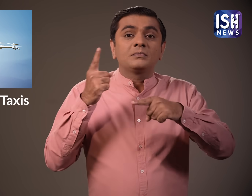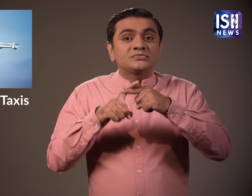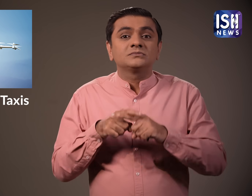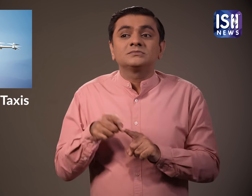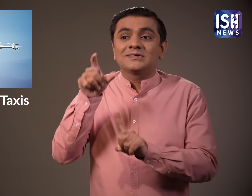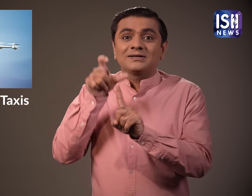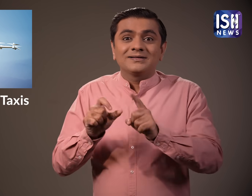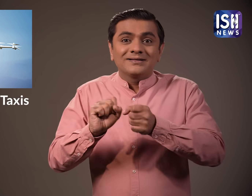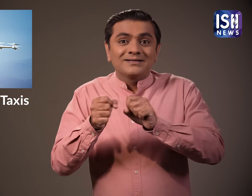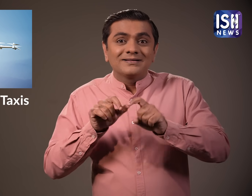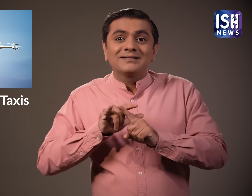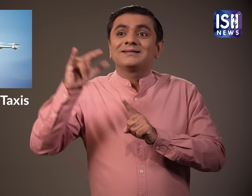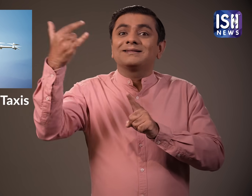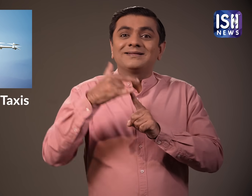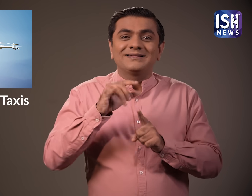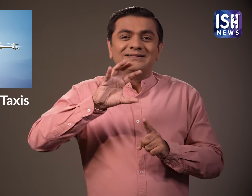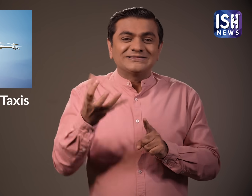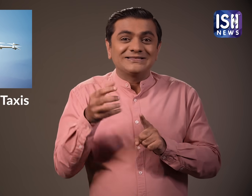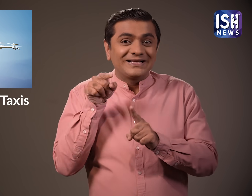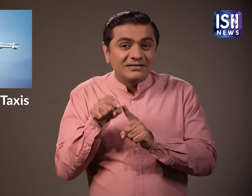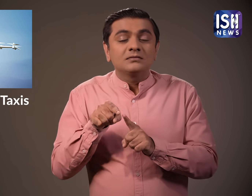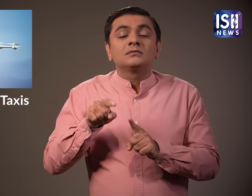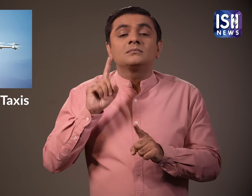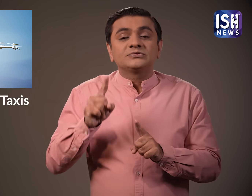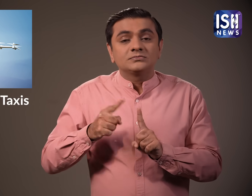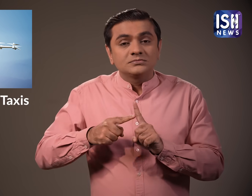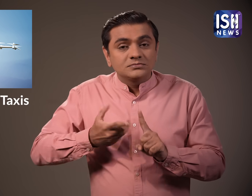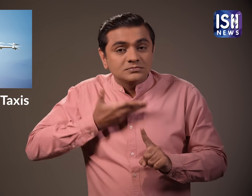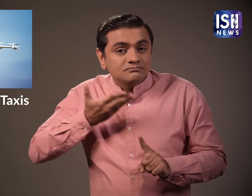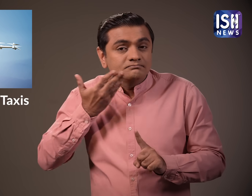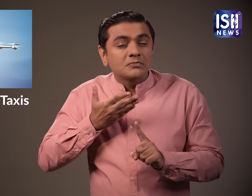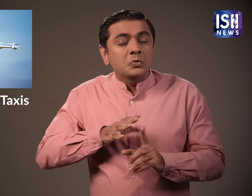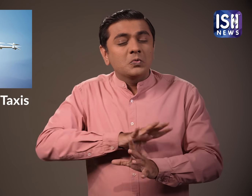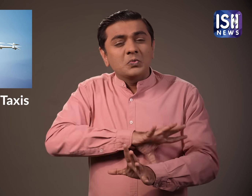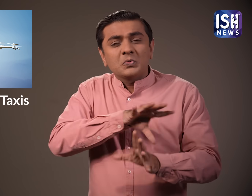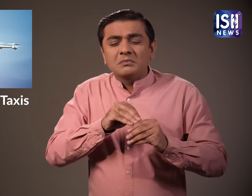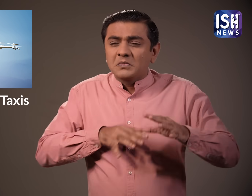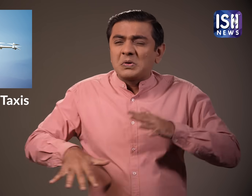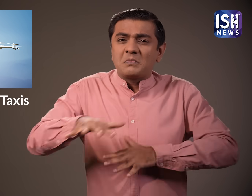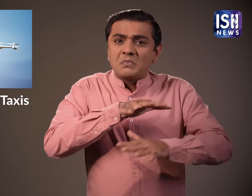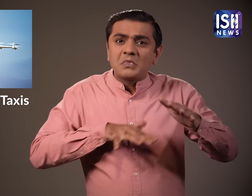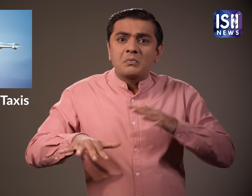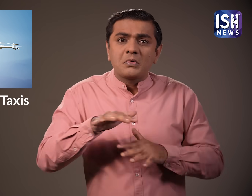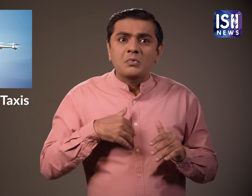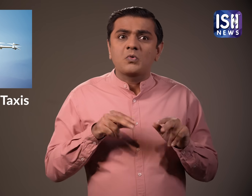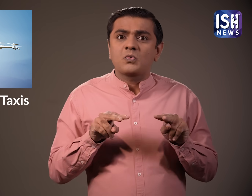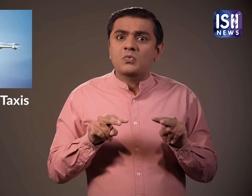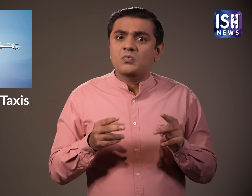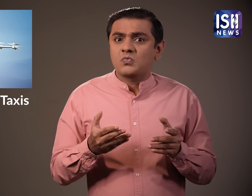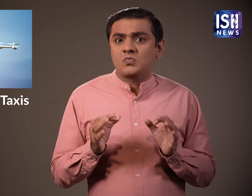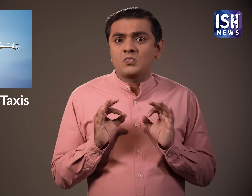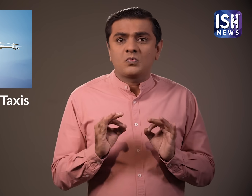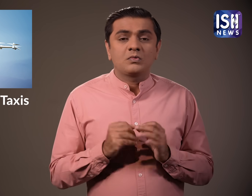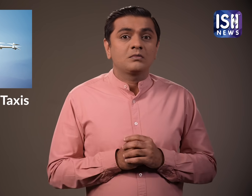The pilots will be trained as well.